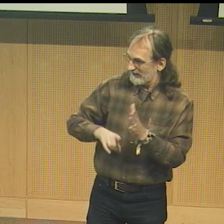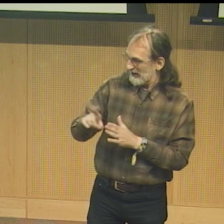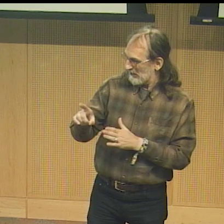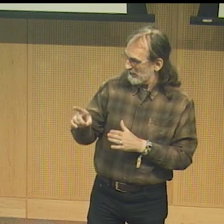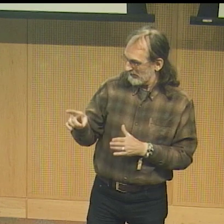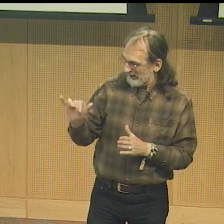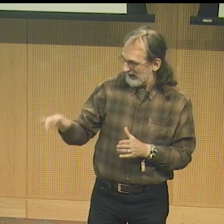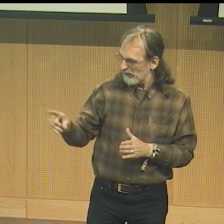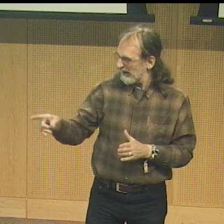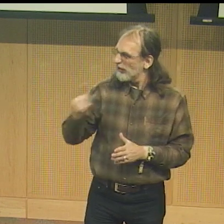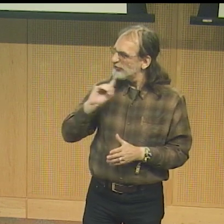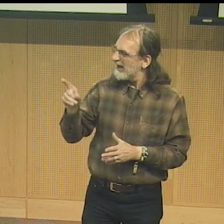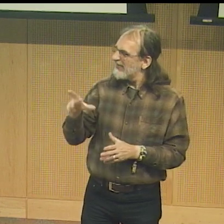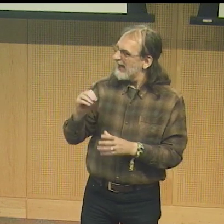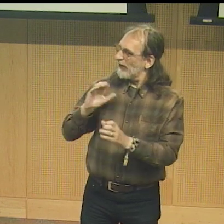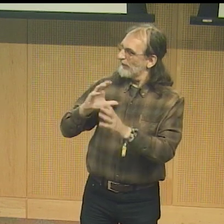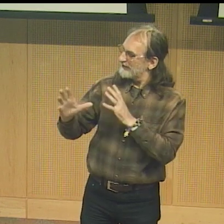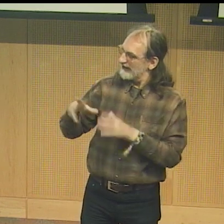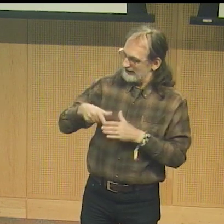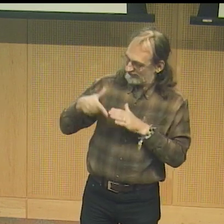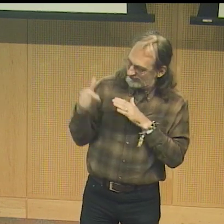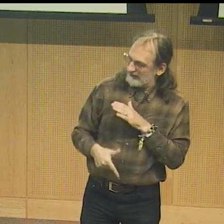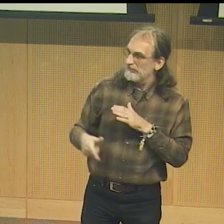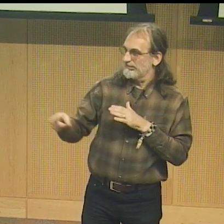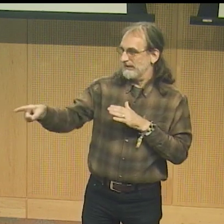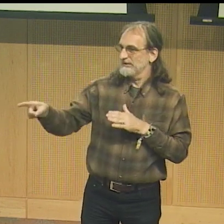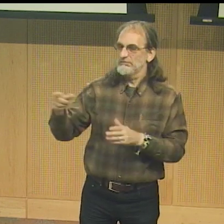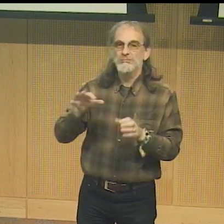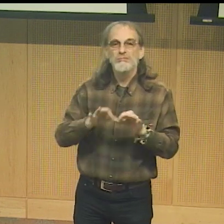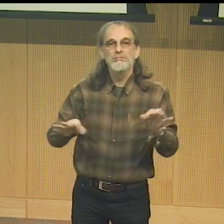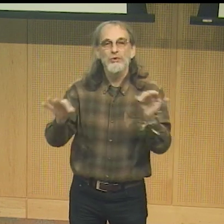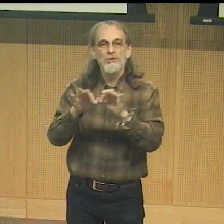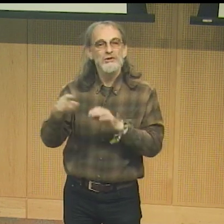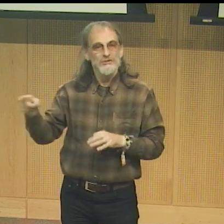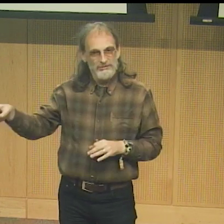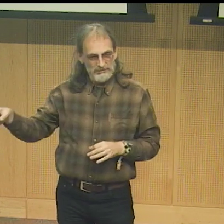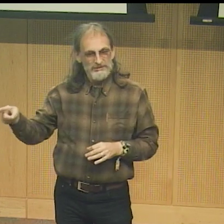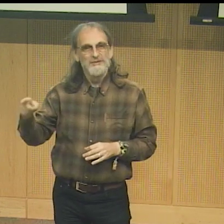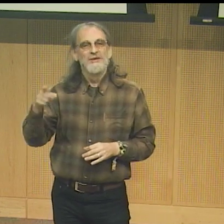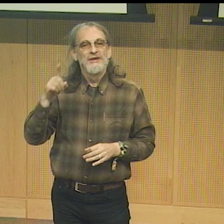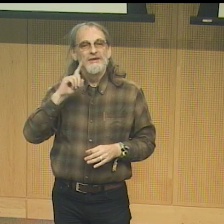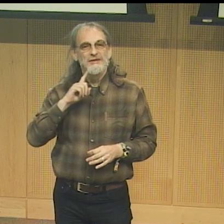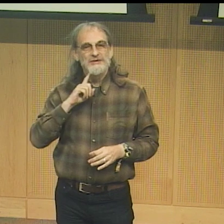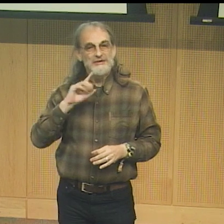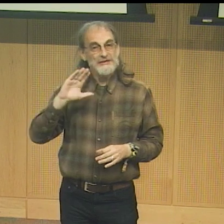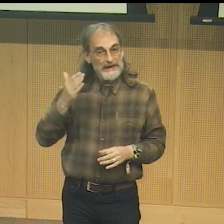Nancy Rourke is talking about Deafhood and art, and it's really interesting because Nancy uses Deafhood in her production of art.